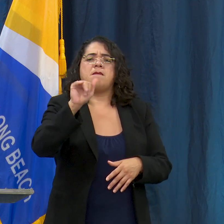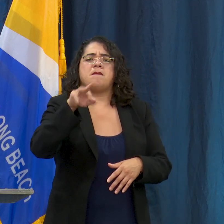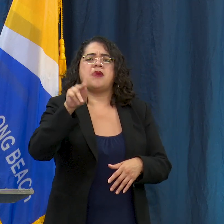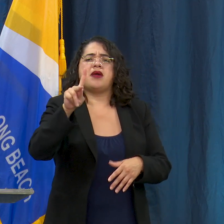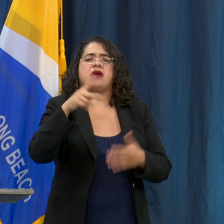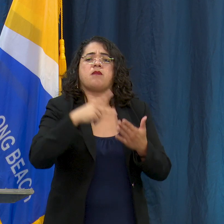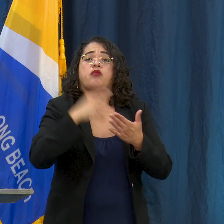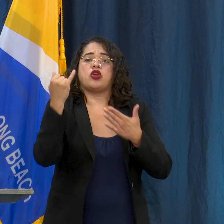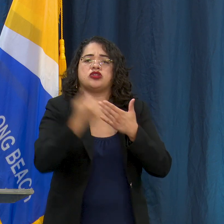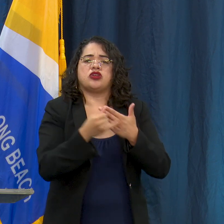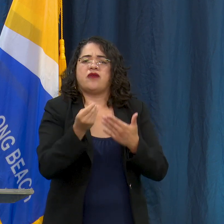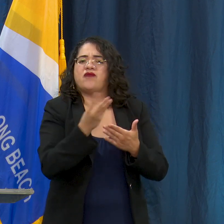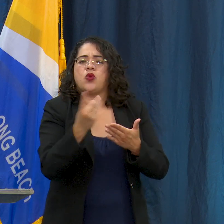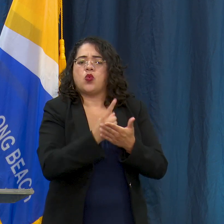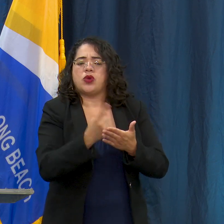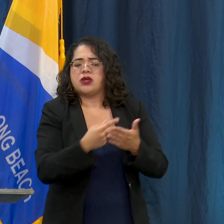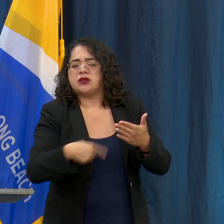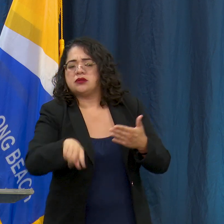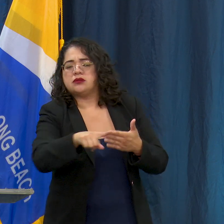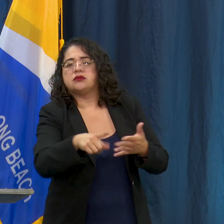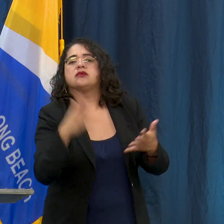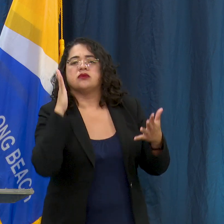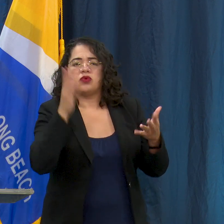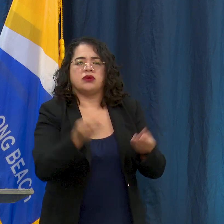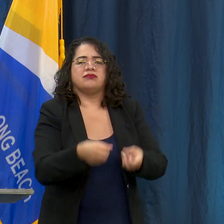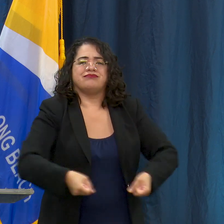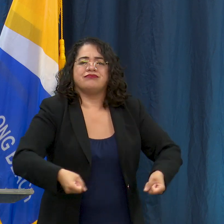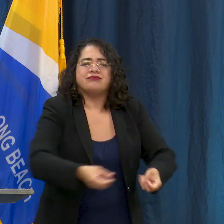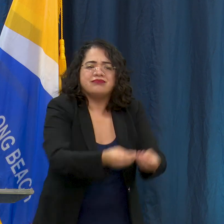weeks and we'll announce that as we move forward and so a lot of good work